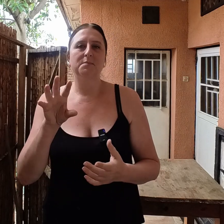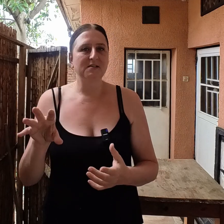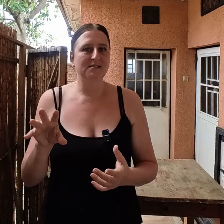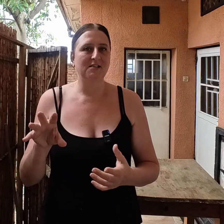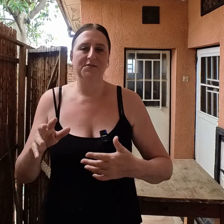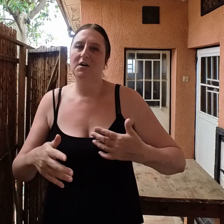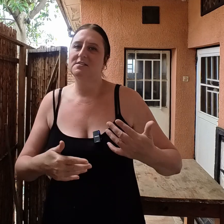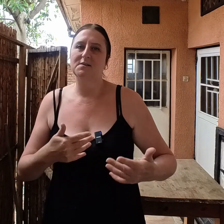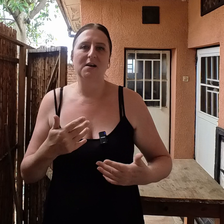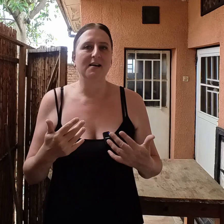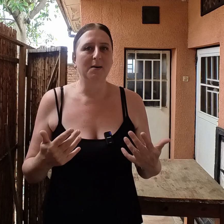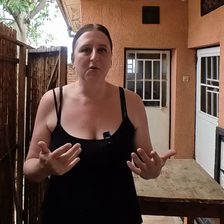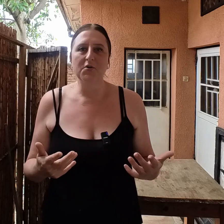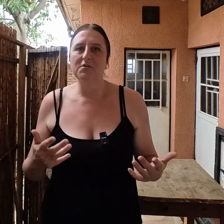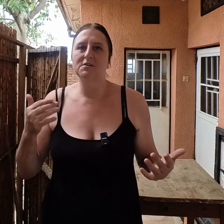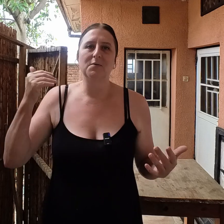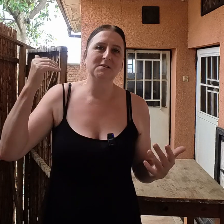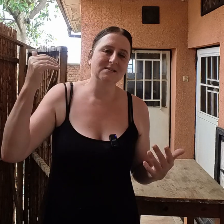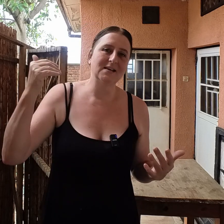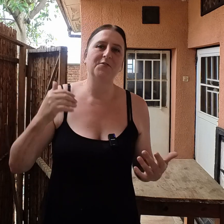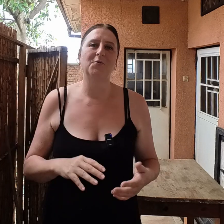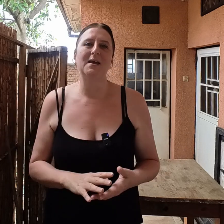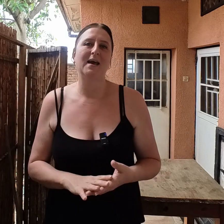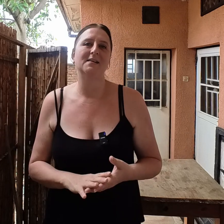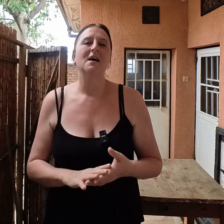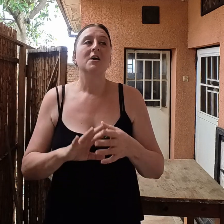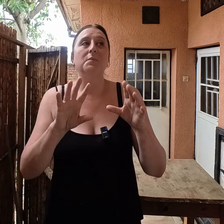to the bus station, if you're going to somewhere like Nyabugogo to go up to Gisenyi for a weekend, you'll